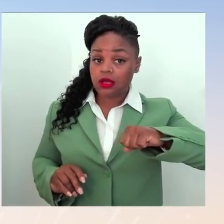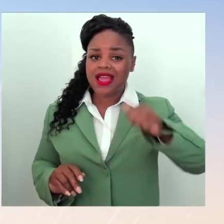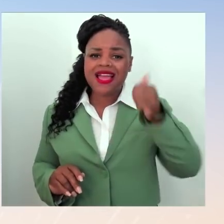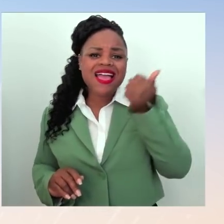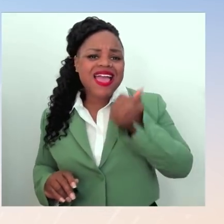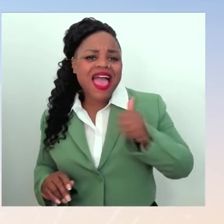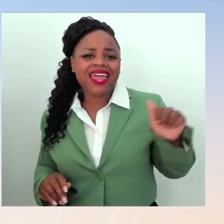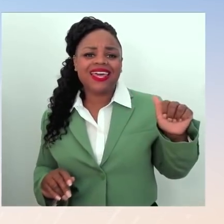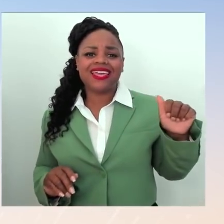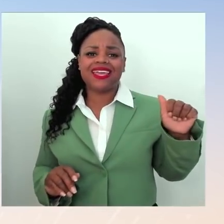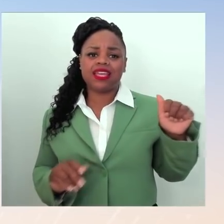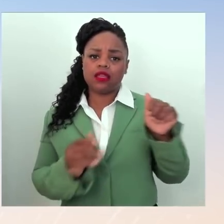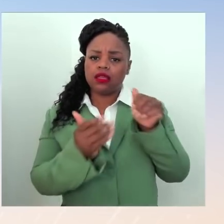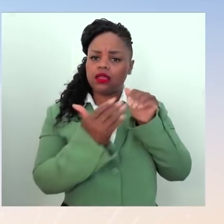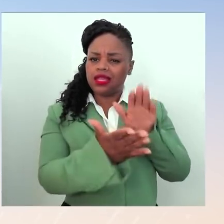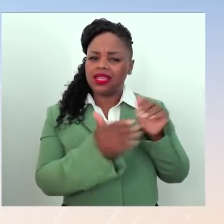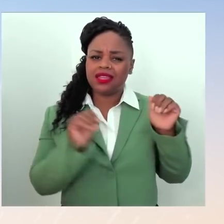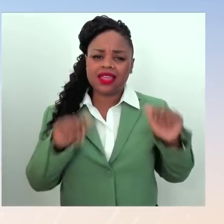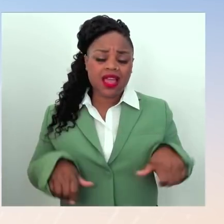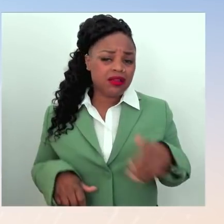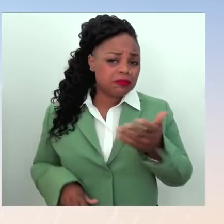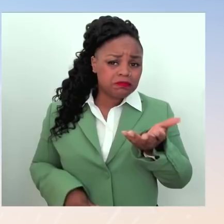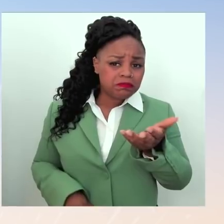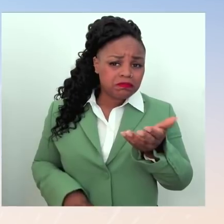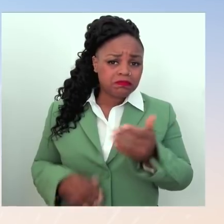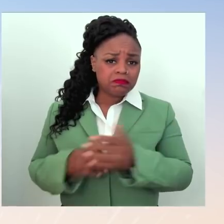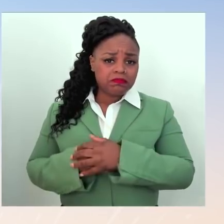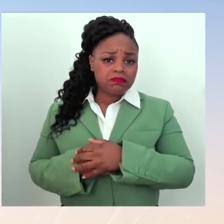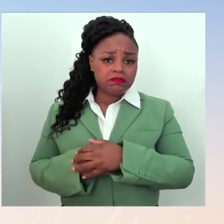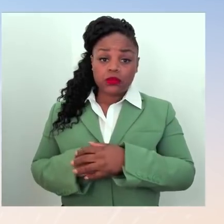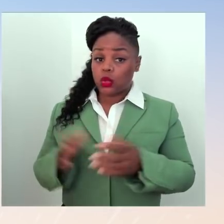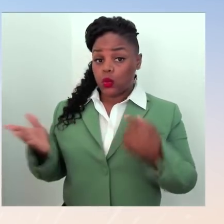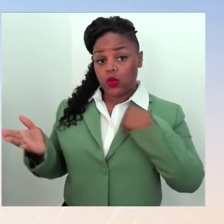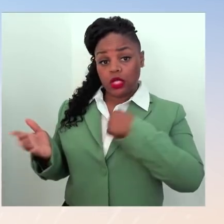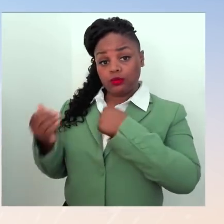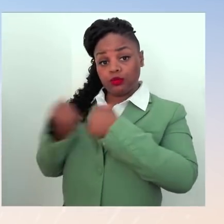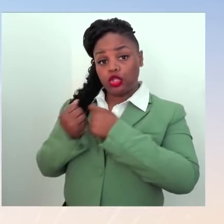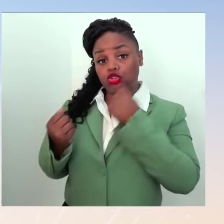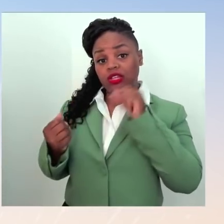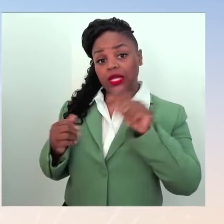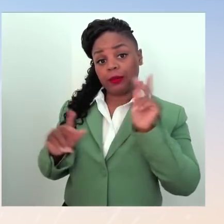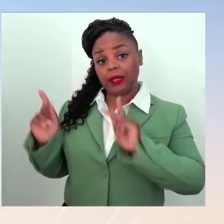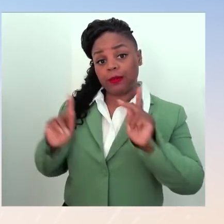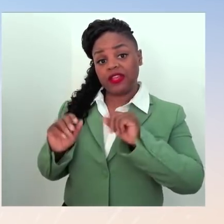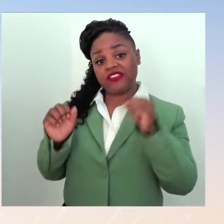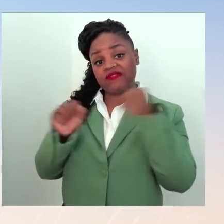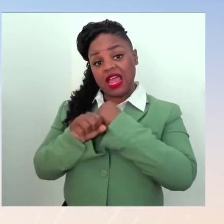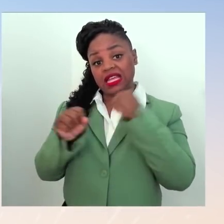I would note that we have seen many Ukrainians; many, many members of the Ukrainian military;